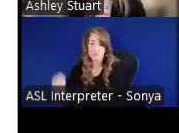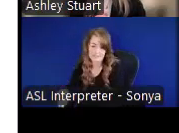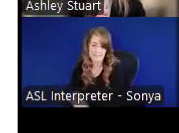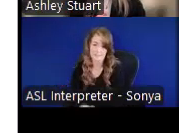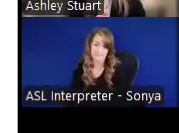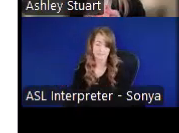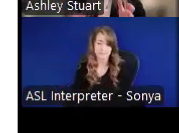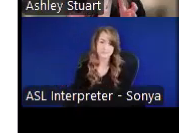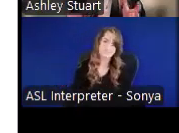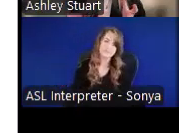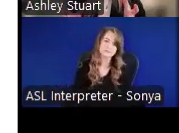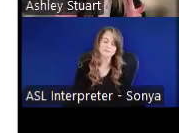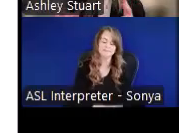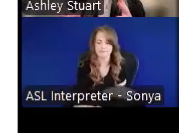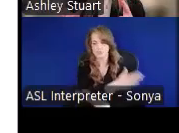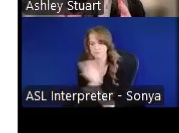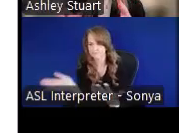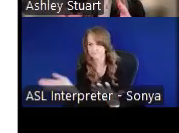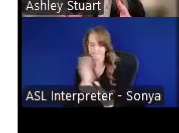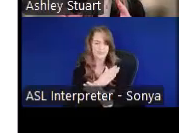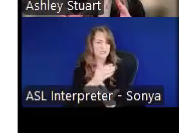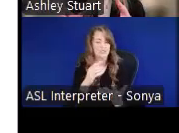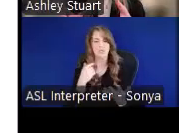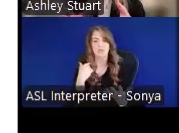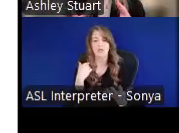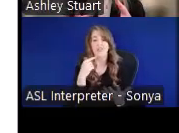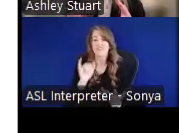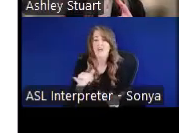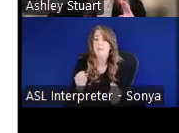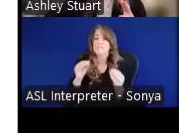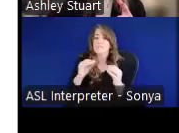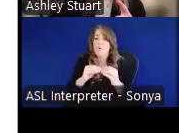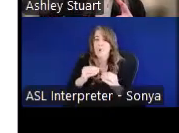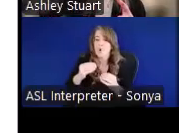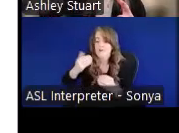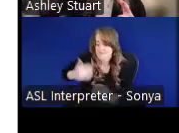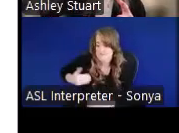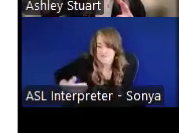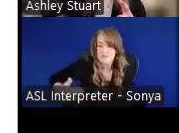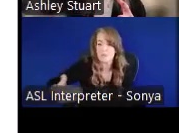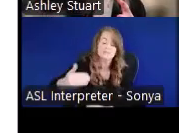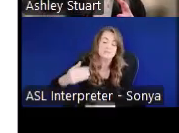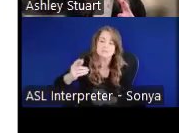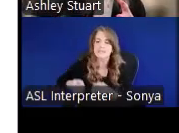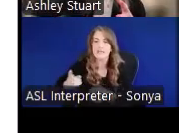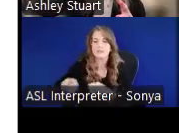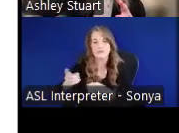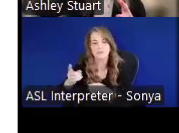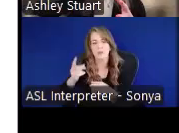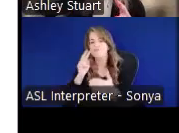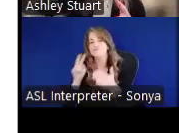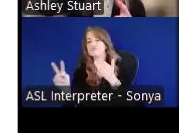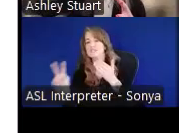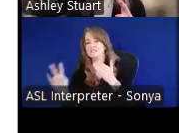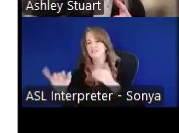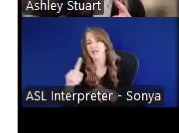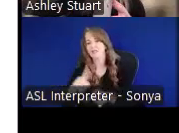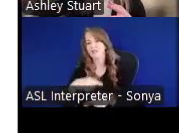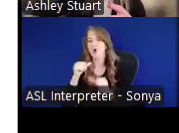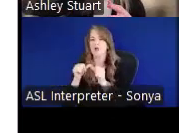and in this population, those more frequent tantrums really predicted the long external, long term externalizing